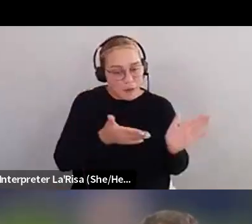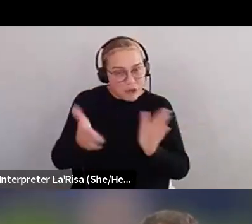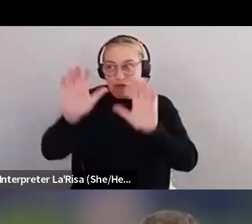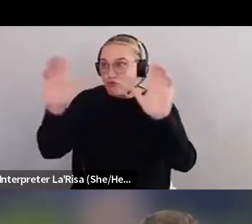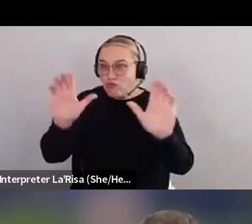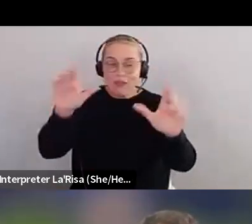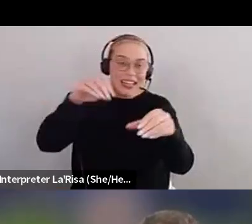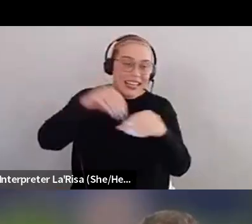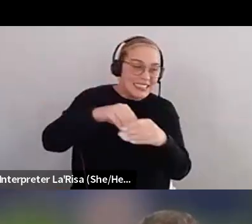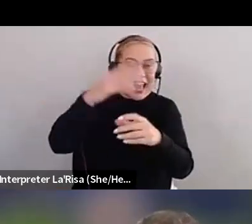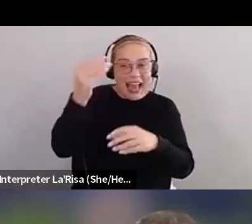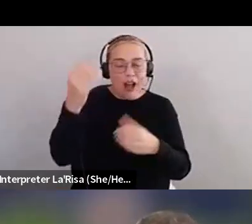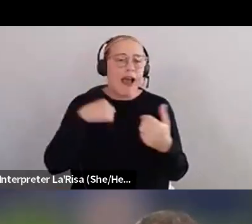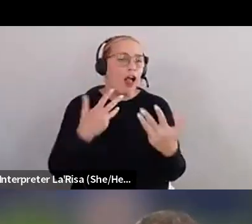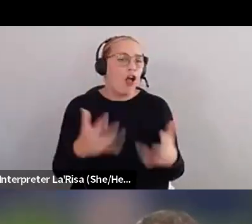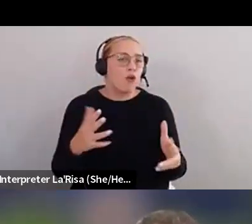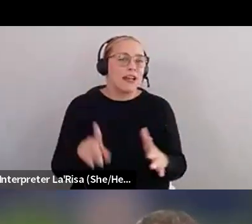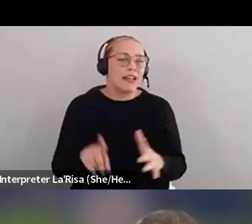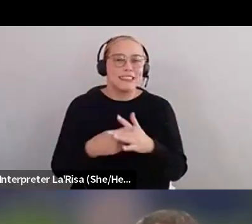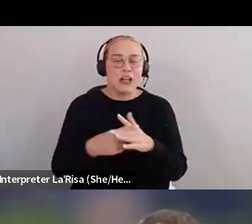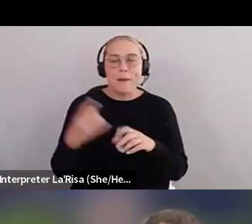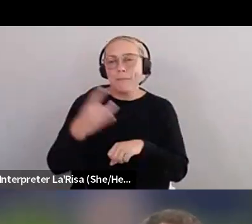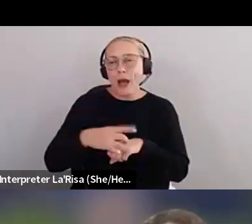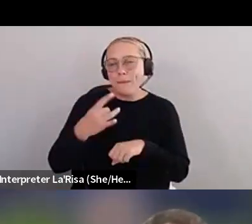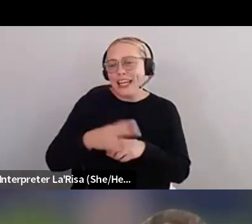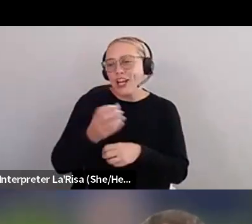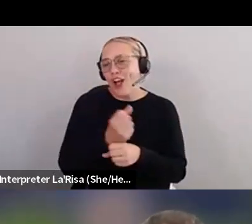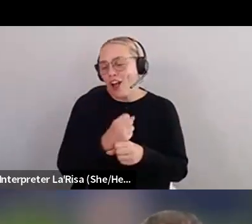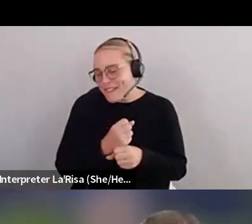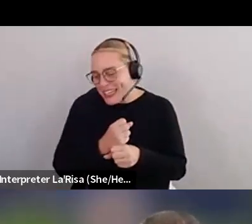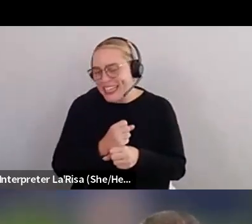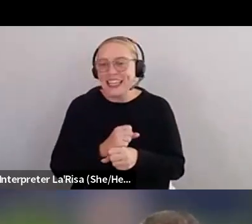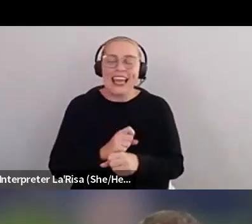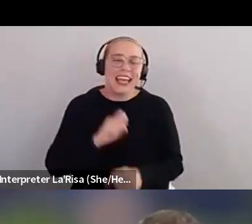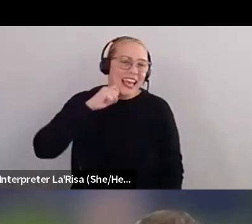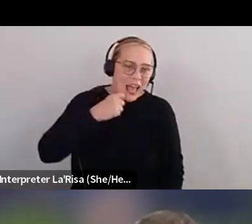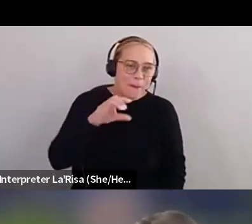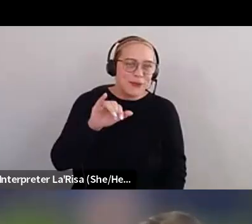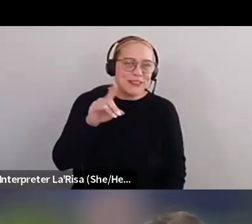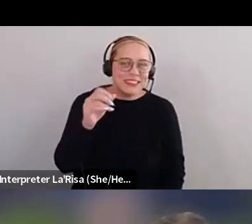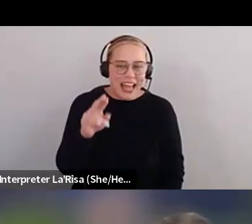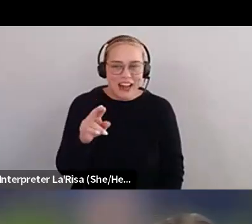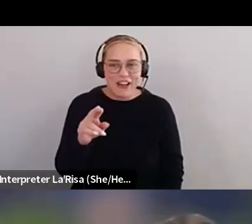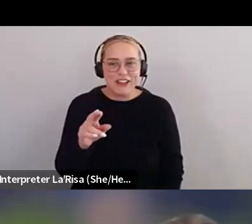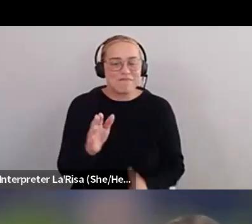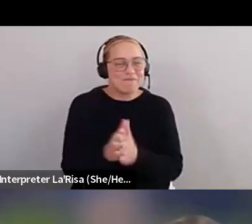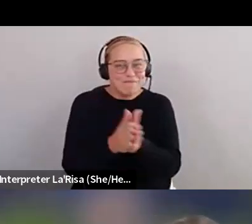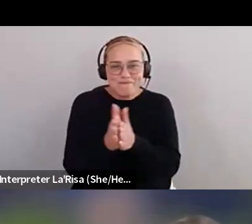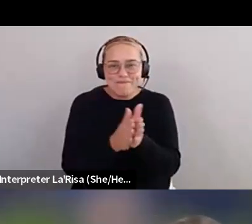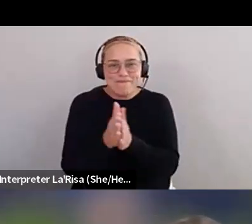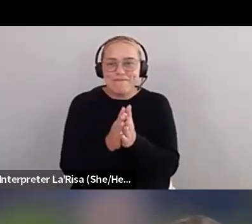cannot come until tomorrow. I am absolutely thrilled to bring out my Halloween decor tomorrow both indoor and outdoor. I have already started